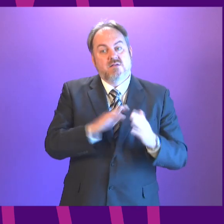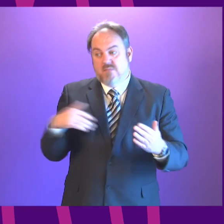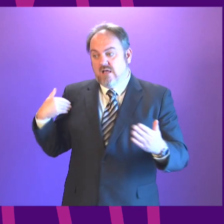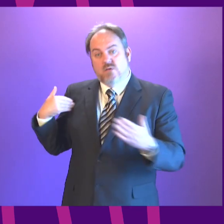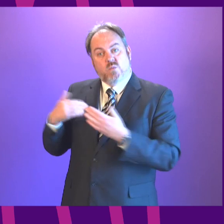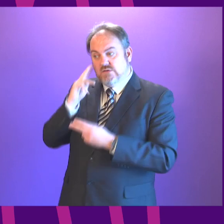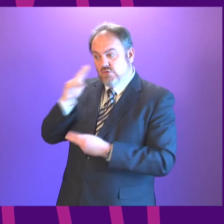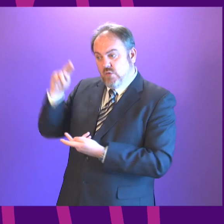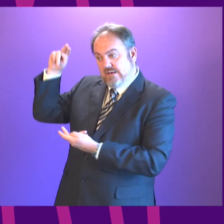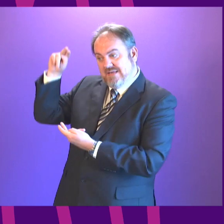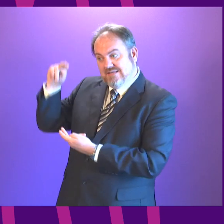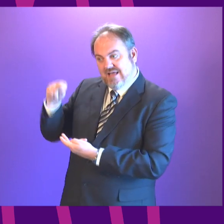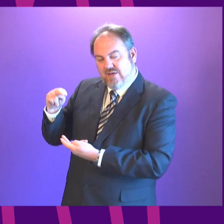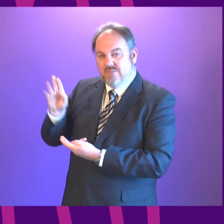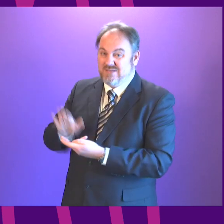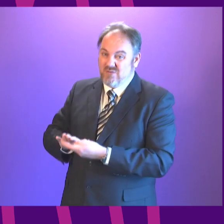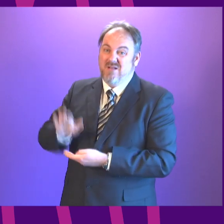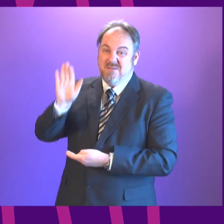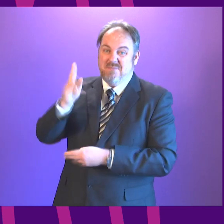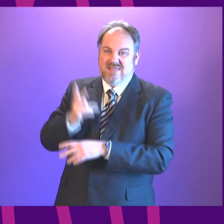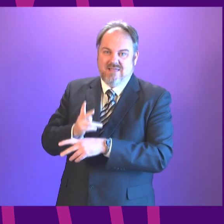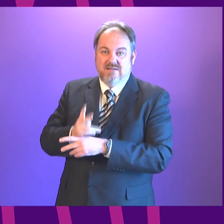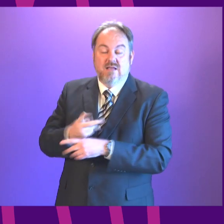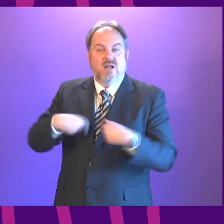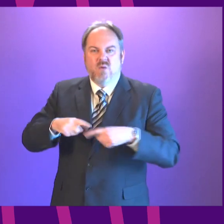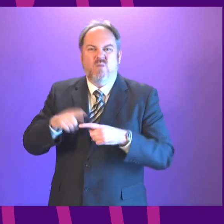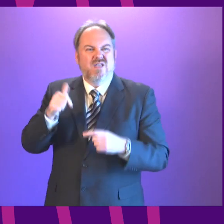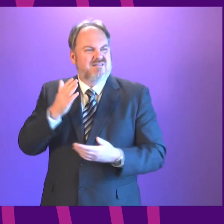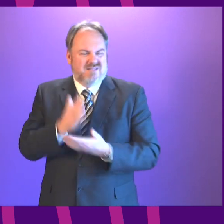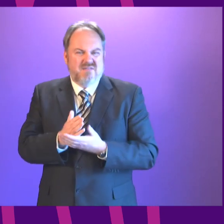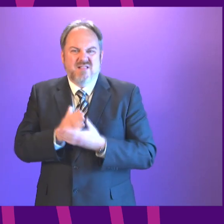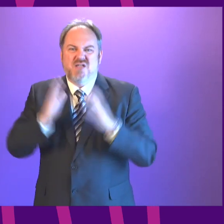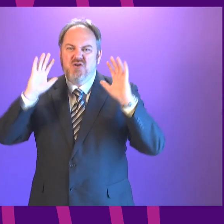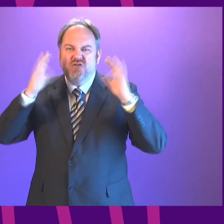In any circumstances those trends would be a cause for concern and merit close analysis,